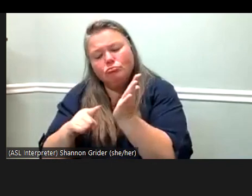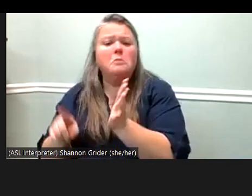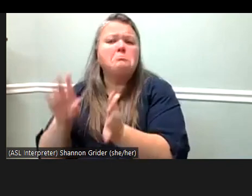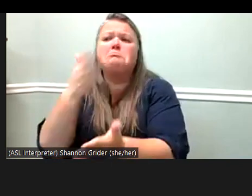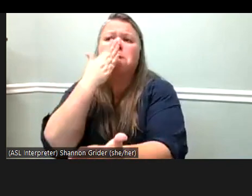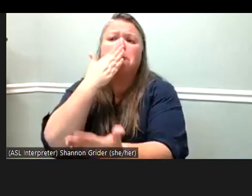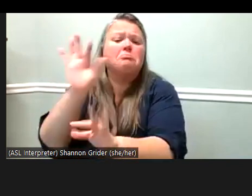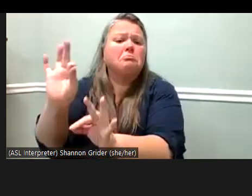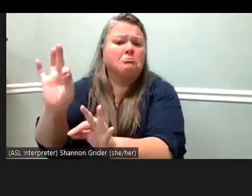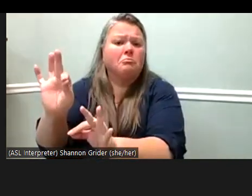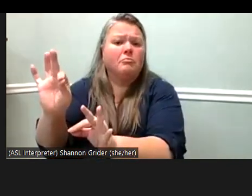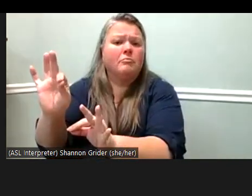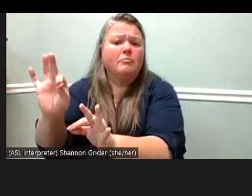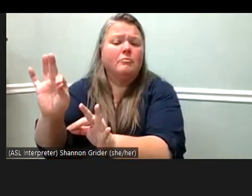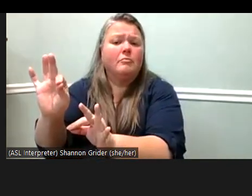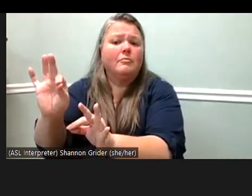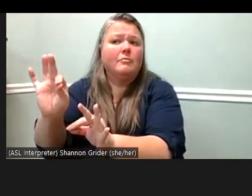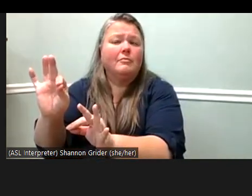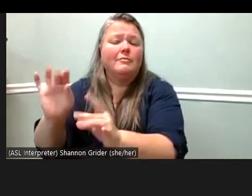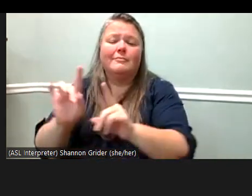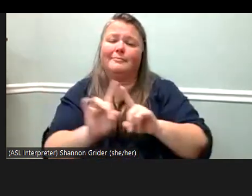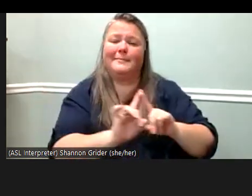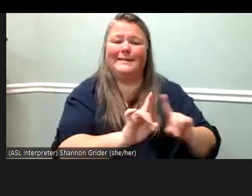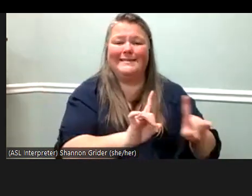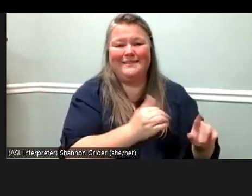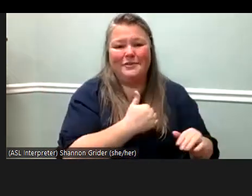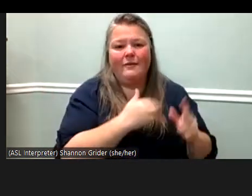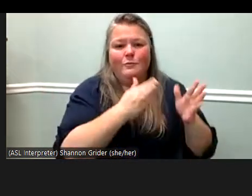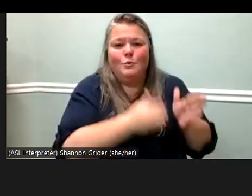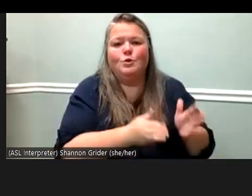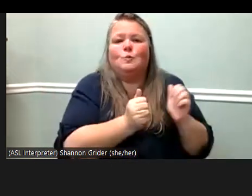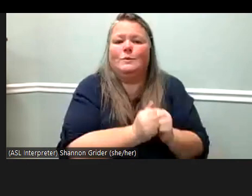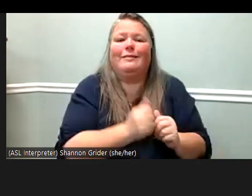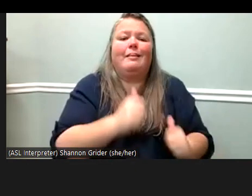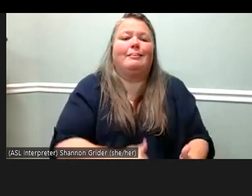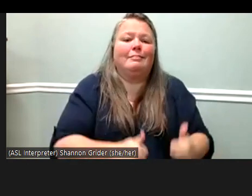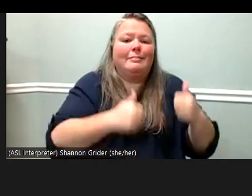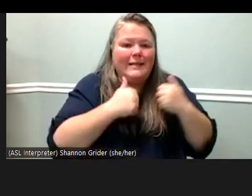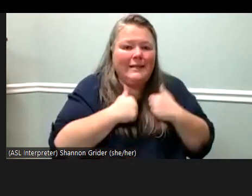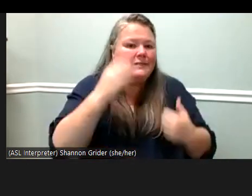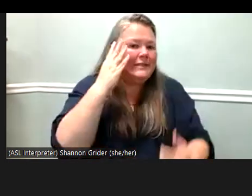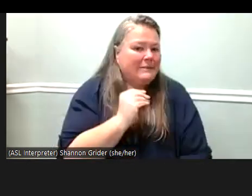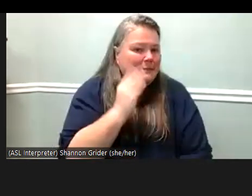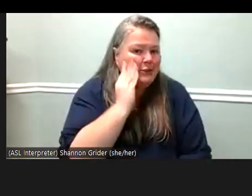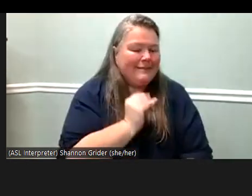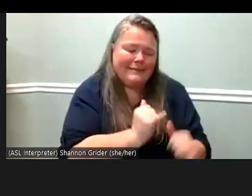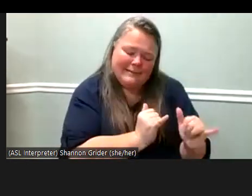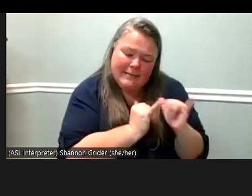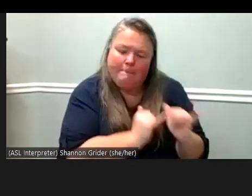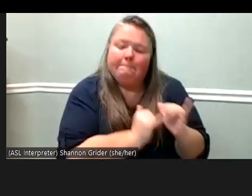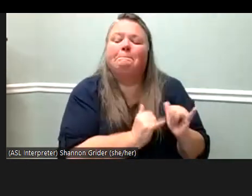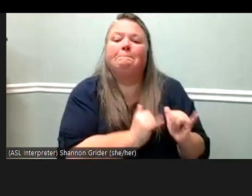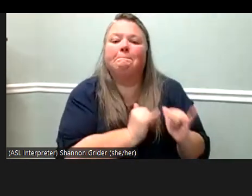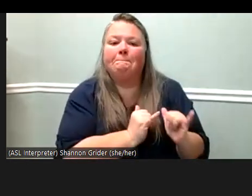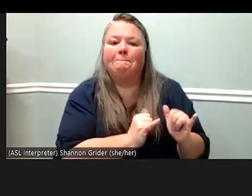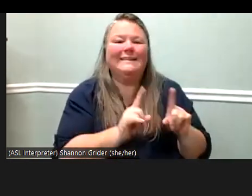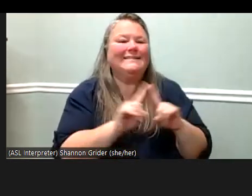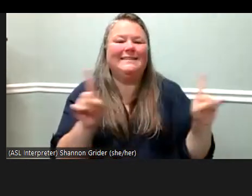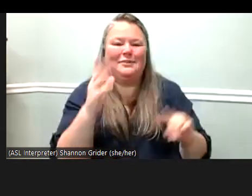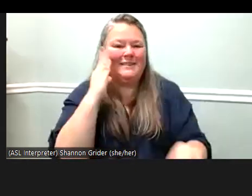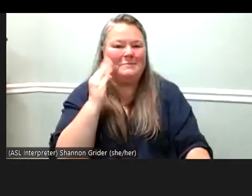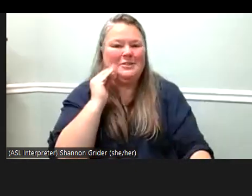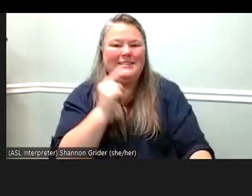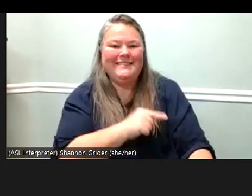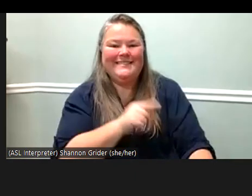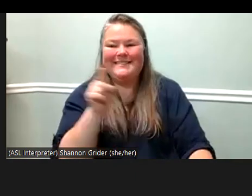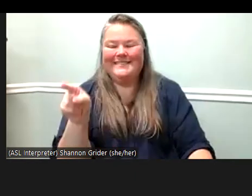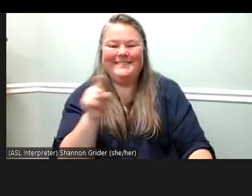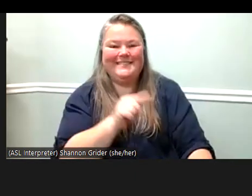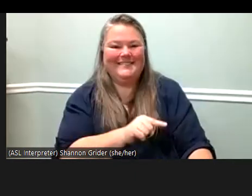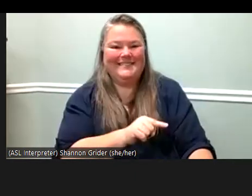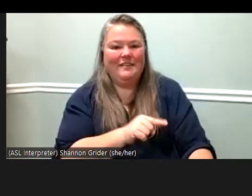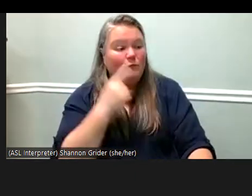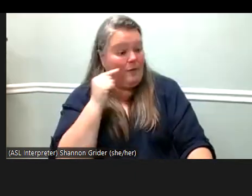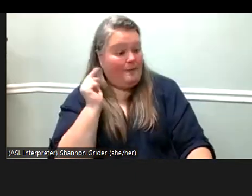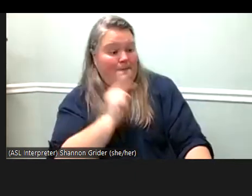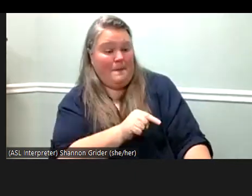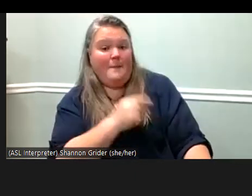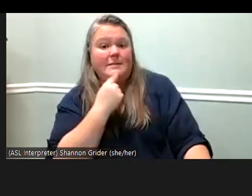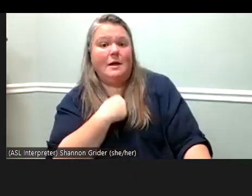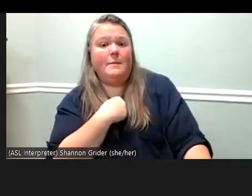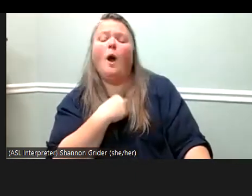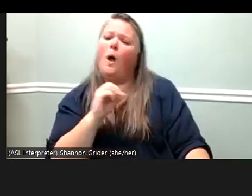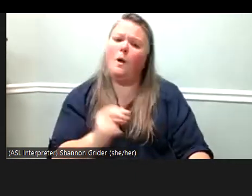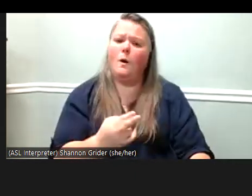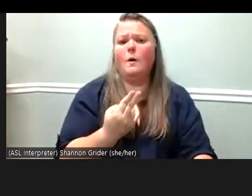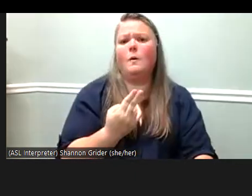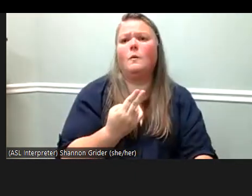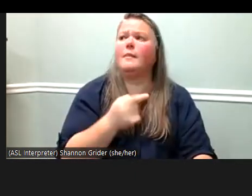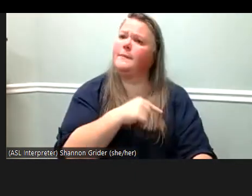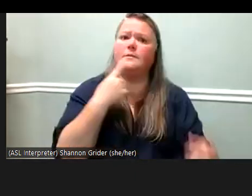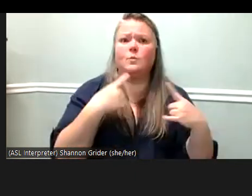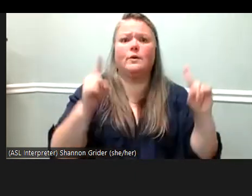WITH OTHER PEOPLE WHO HAVE HEARING LOSS BECAUSE IT'S ONE THING TO HAVE A DOCTOR OR A PROFESSIONAL OR AN AUDIOLOGIST HAVE A LOT OF EDUCATION AND LEARNING AND TRAINING,